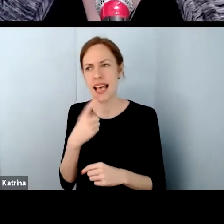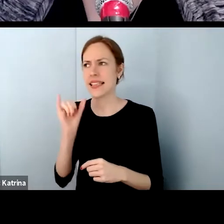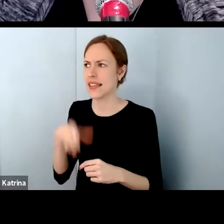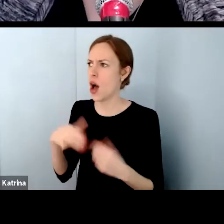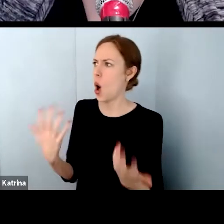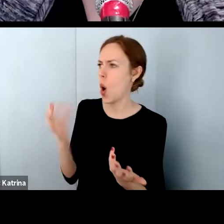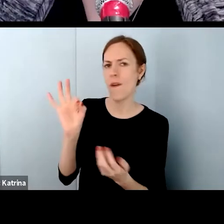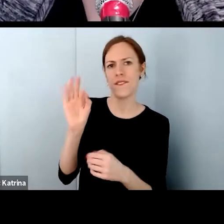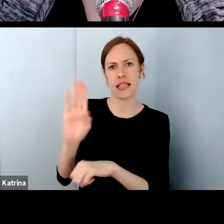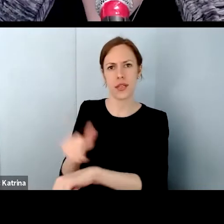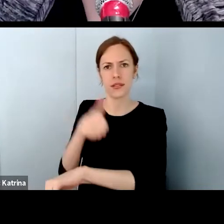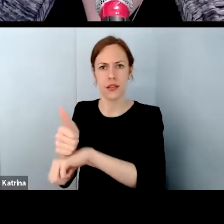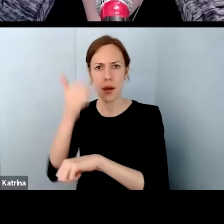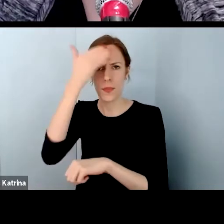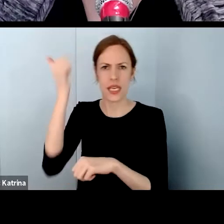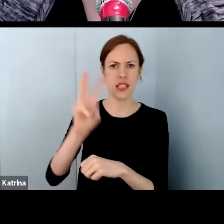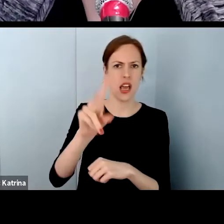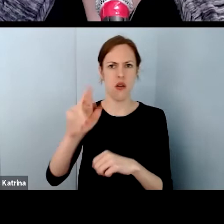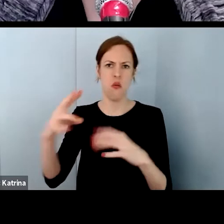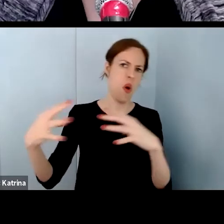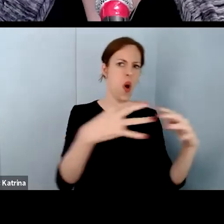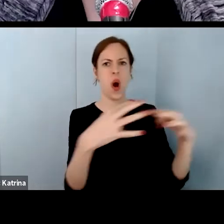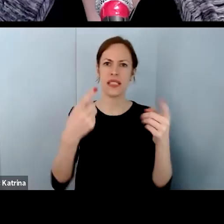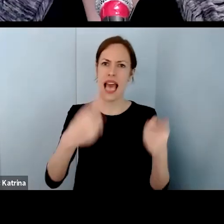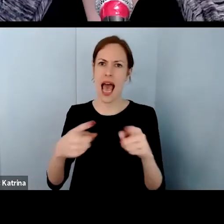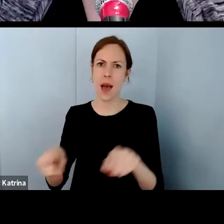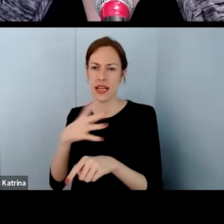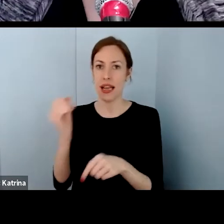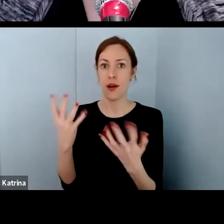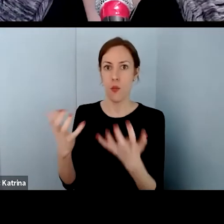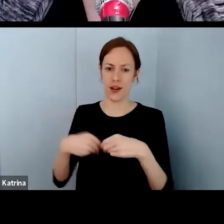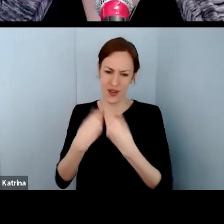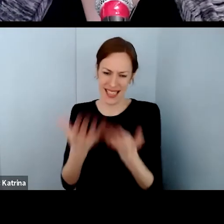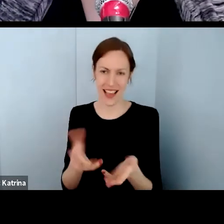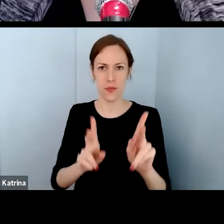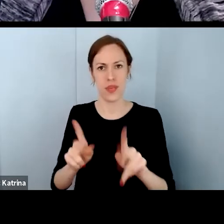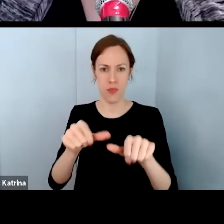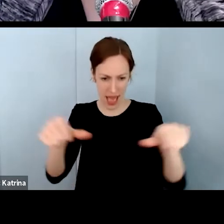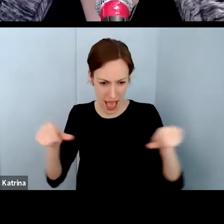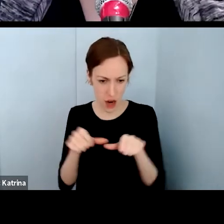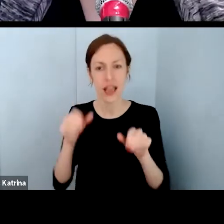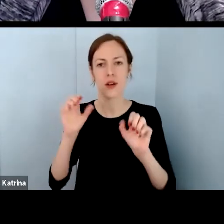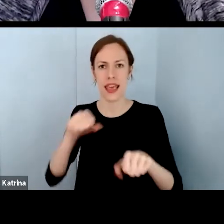to make sure people at a place to discuss that so that they didn't. You know feel isolated and alone.